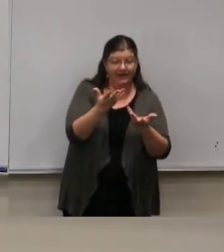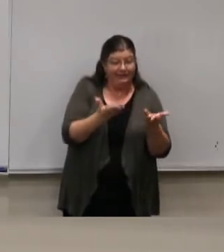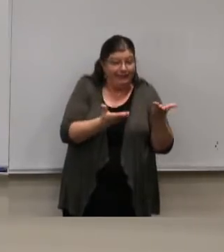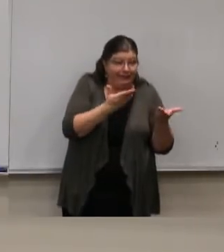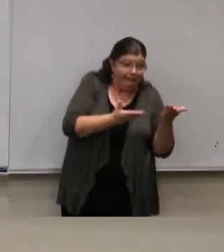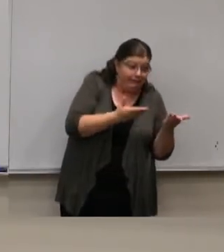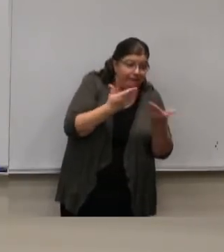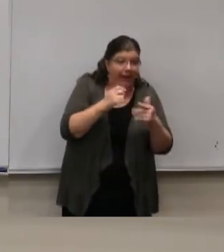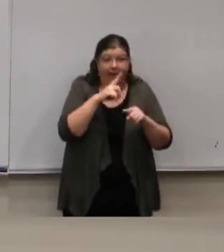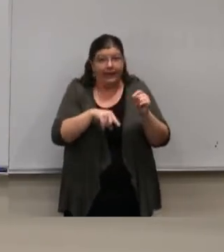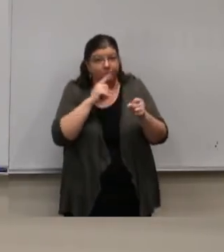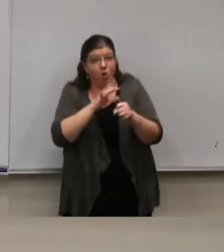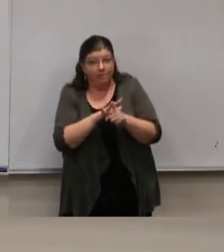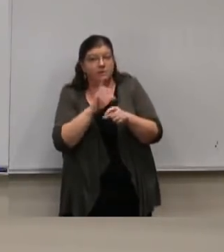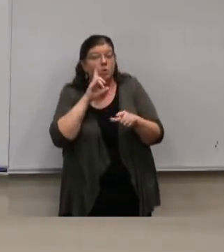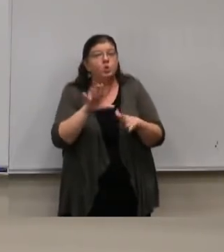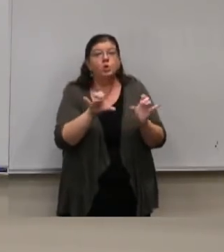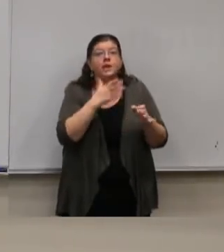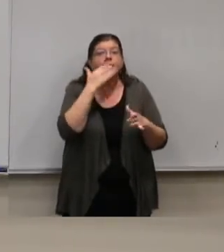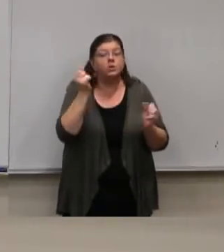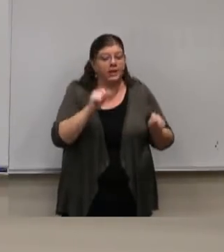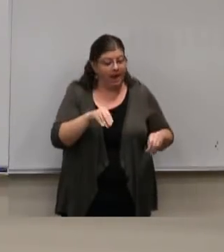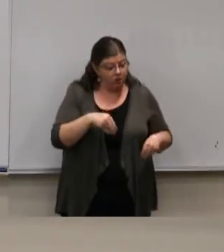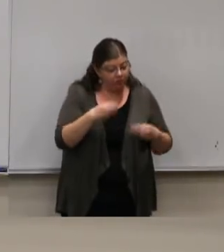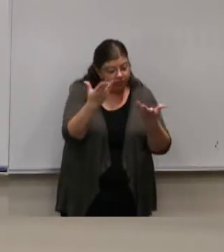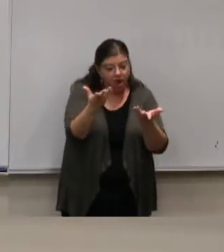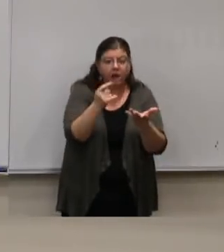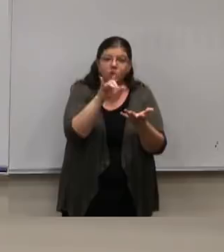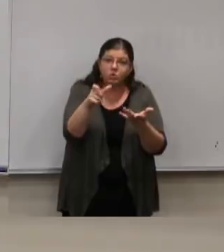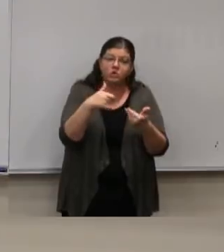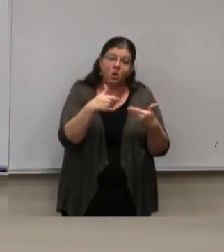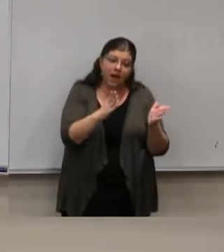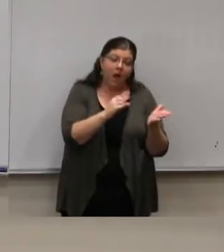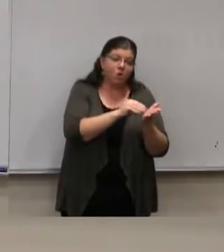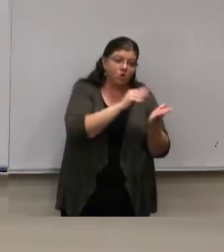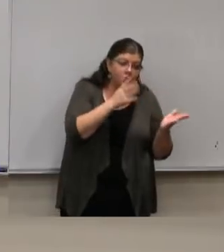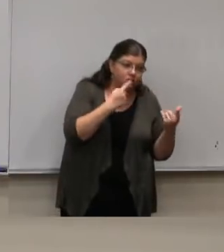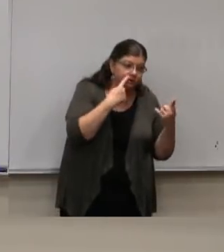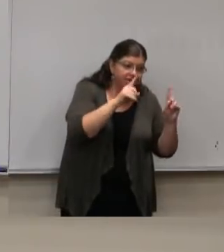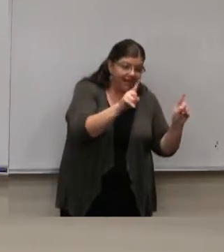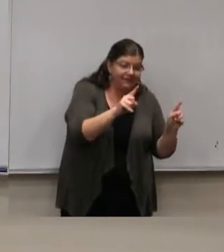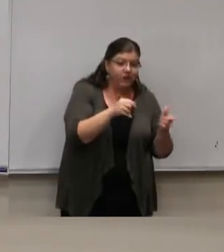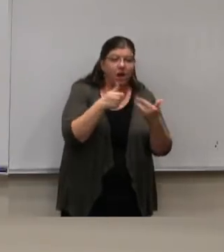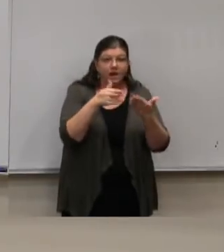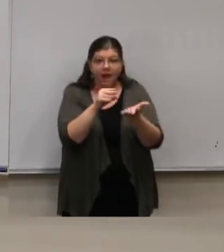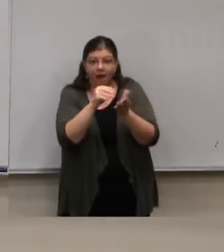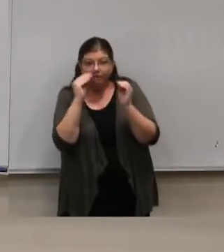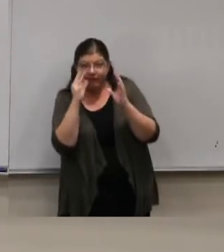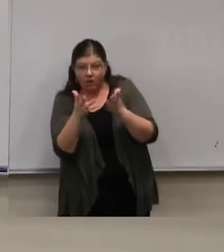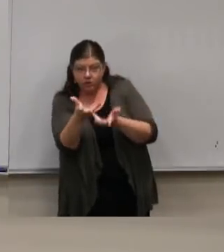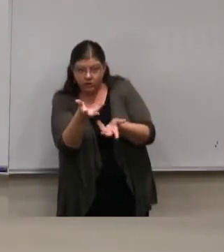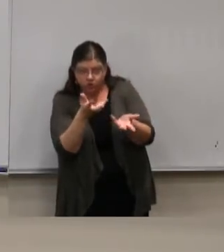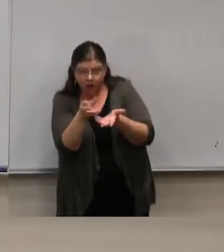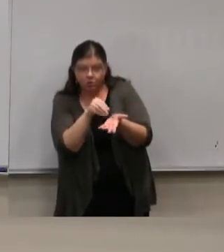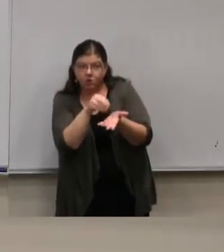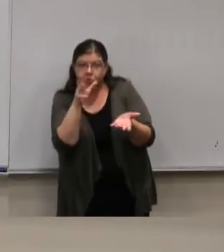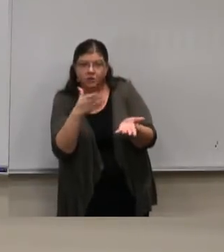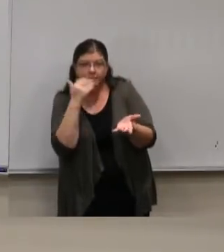of tools that will allow our students to be successful, that will allow our faculty to engage with our students in the best way possible and then we'll allow our staff